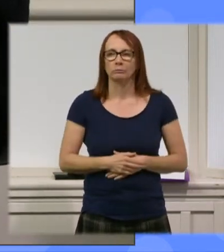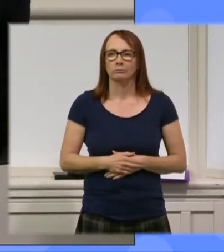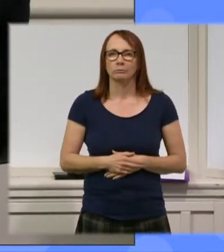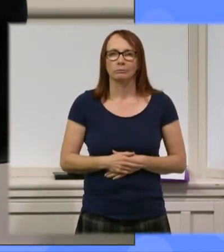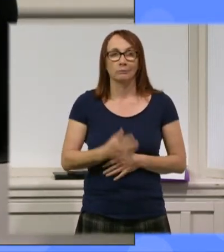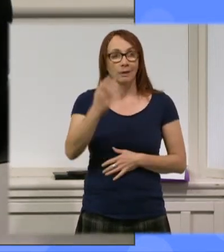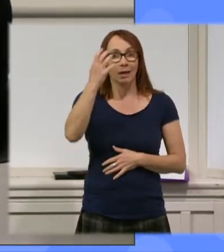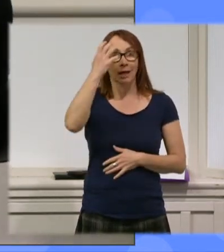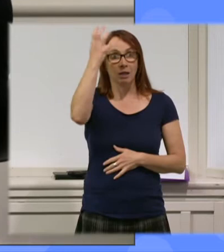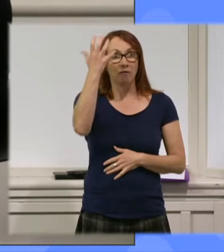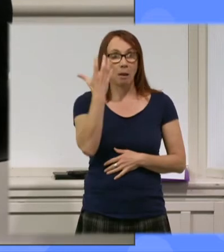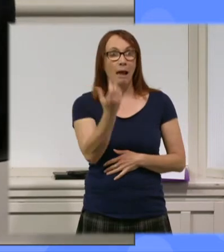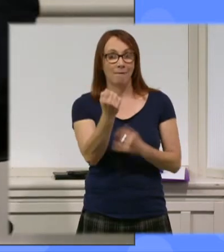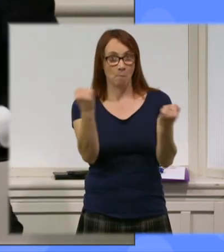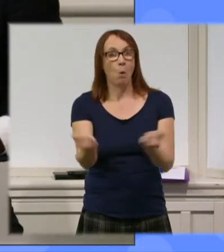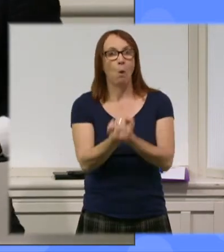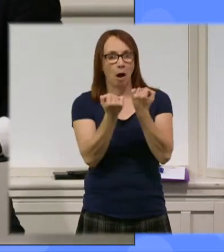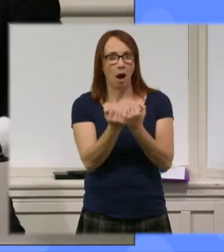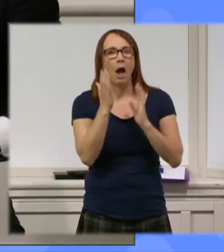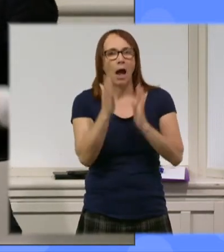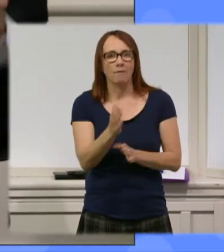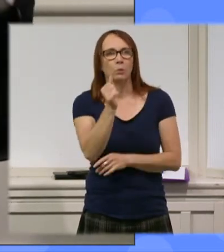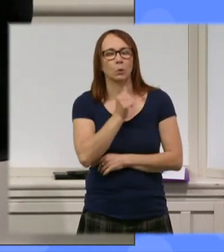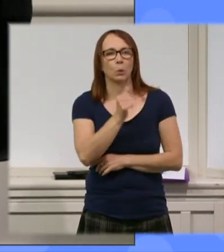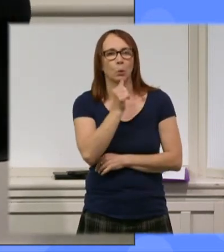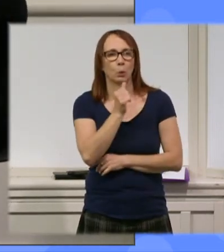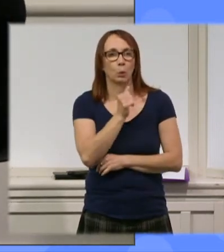powers that they have that's the answer so big corporations are not above the